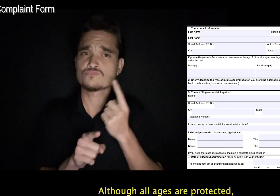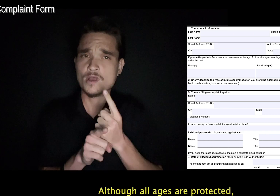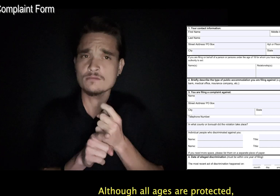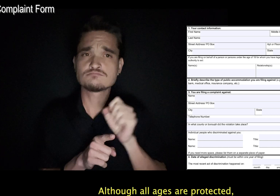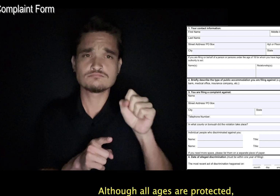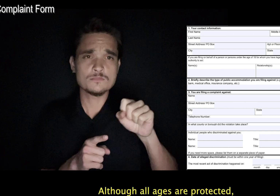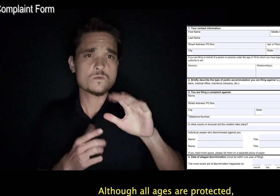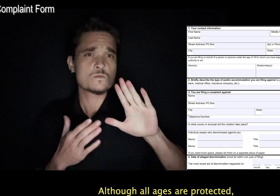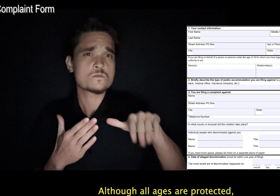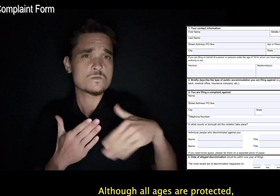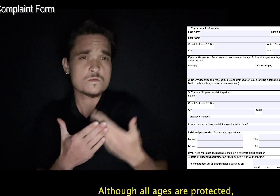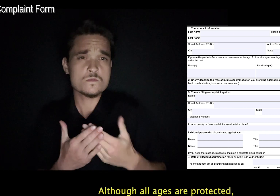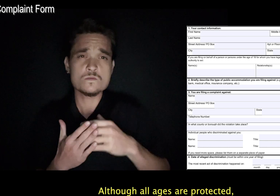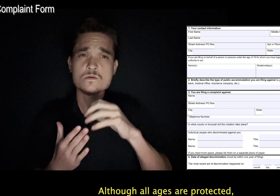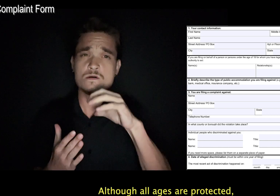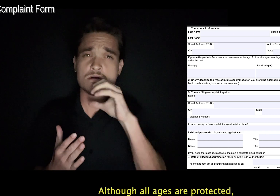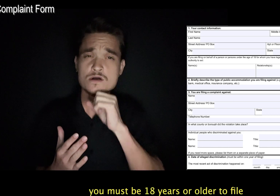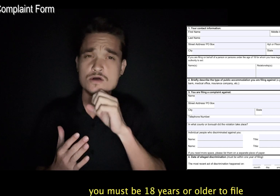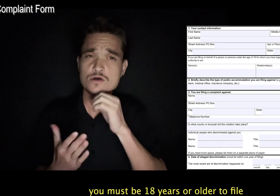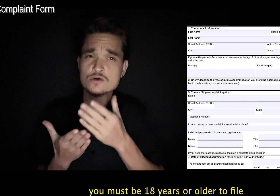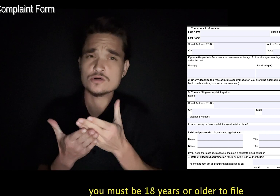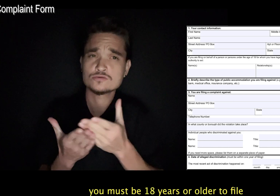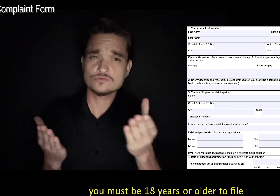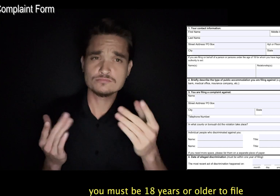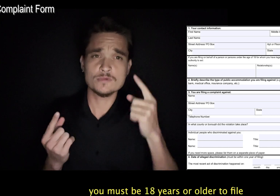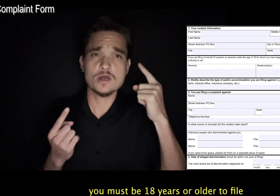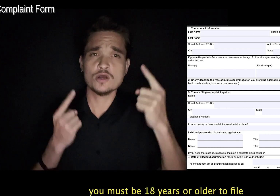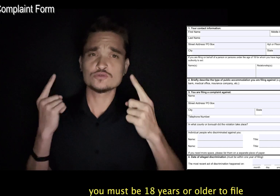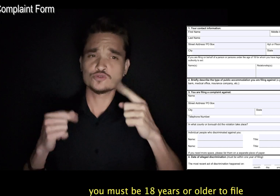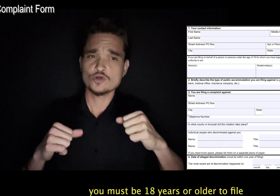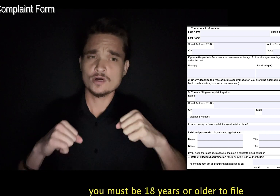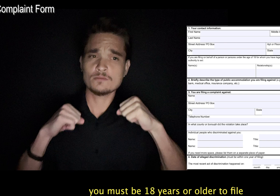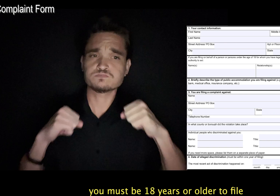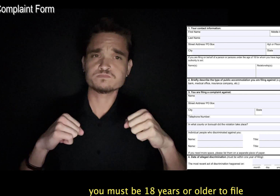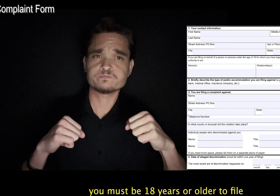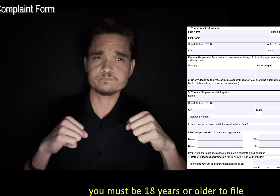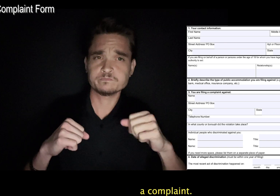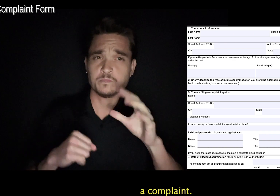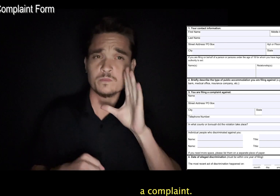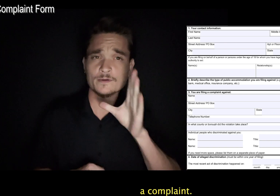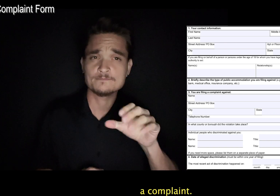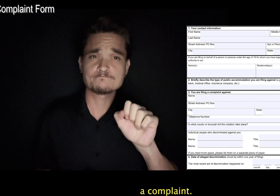Although all ages are protected, you must be 18 years or older to file a complaint.